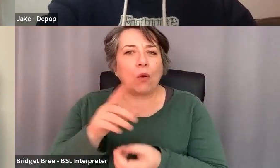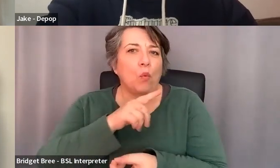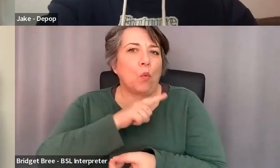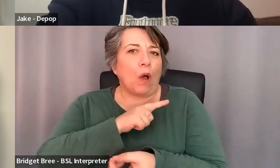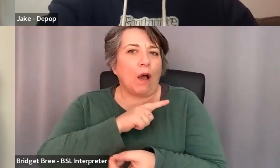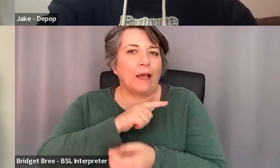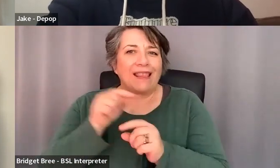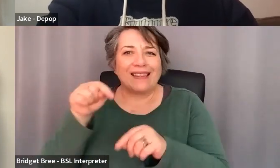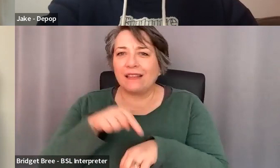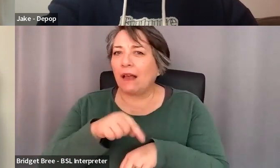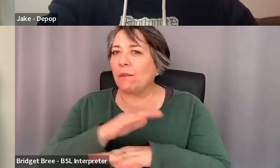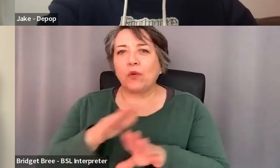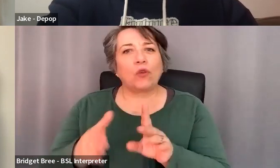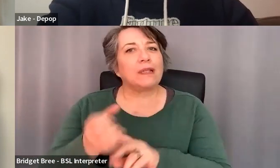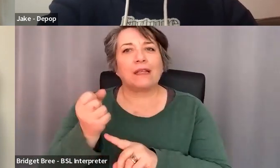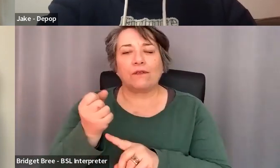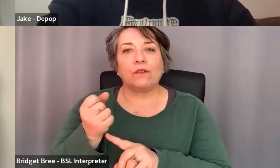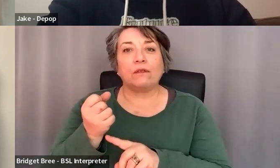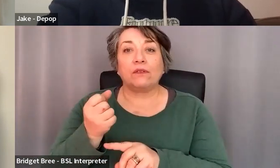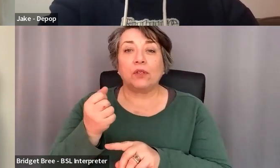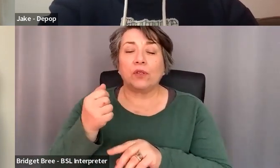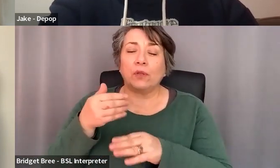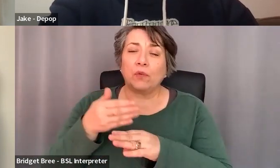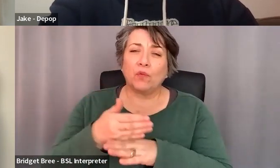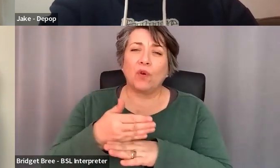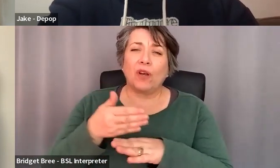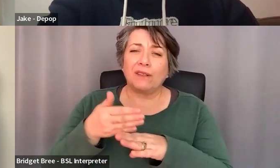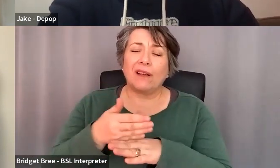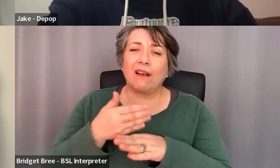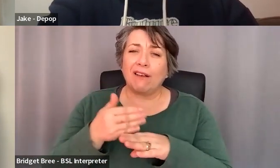We worked hard this year and last year to create rooub rich and contributes We've worked really, really hard this year. And then the last part of last year, to create